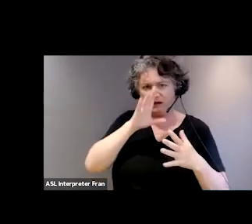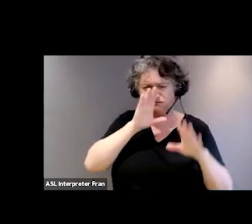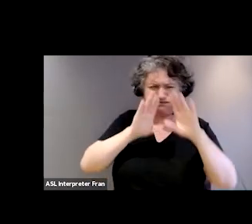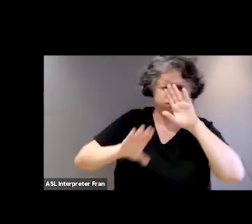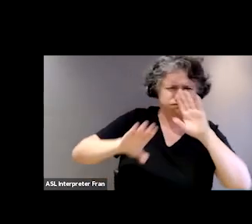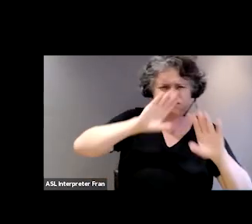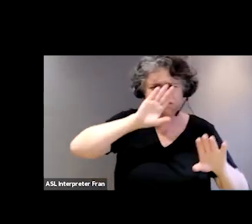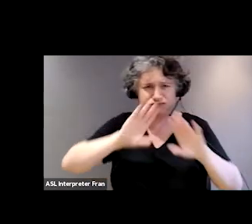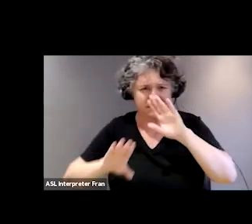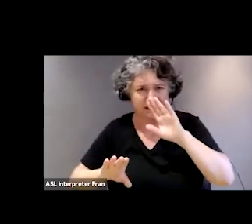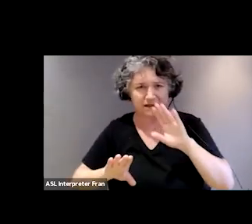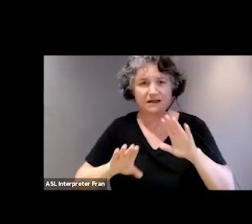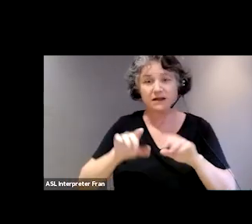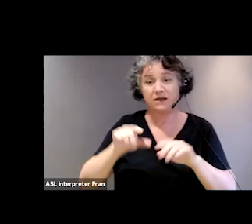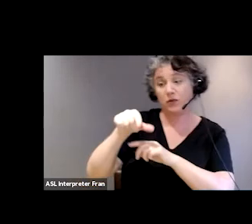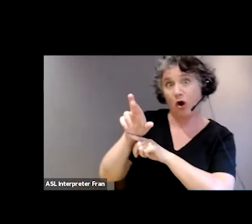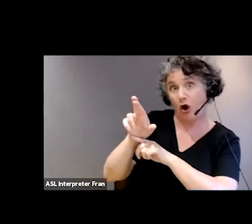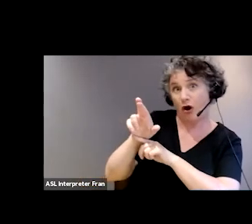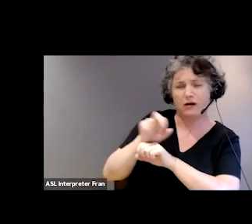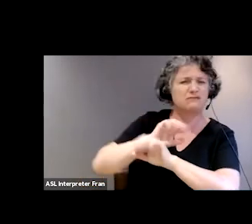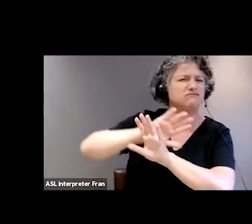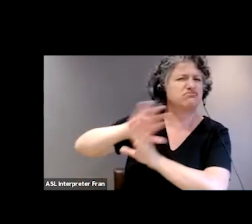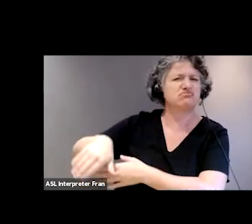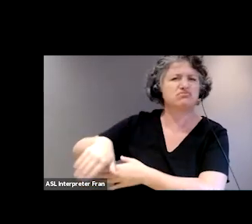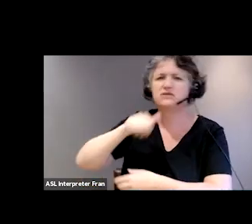computer or Internet access or a printer, or the